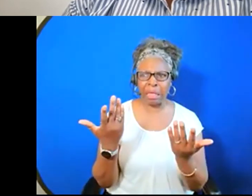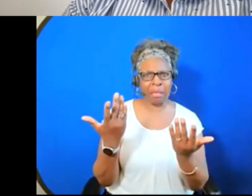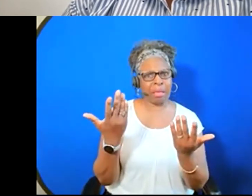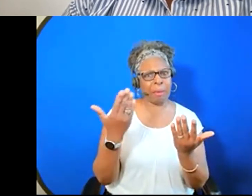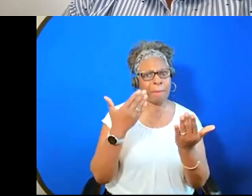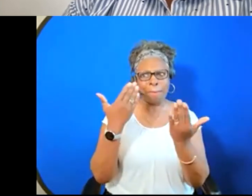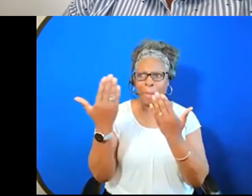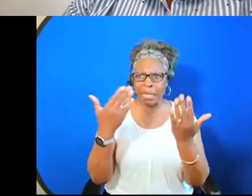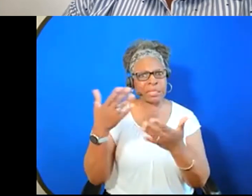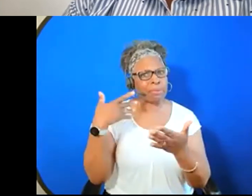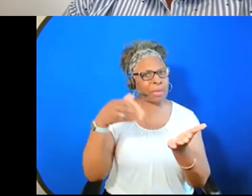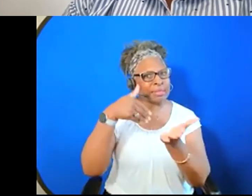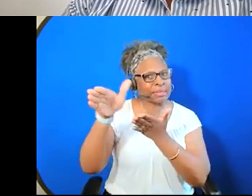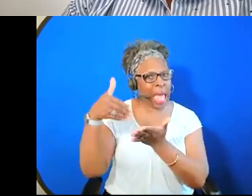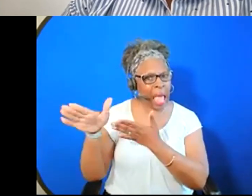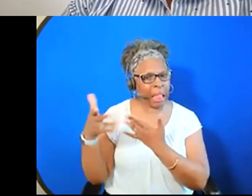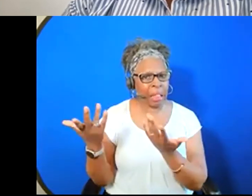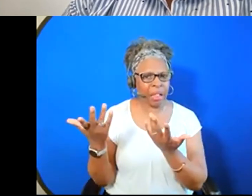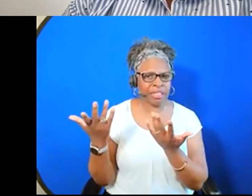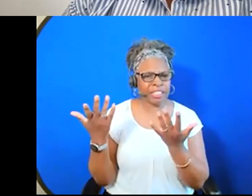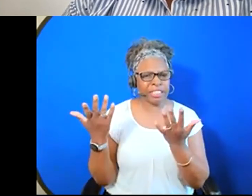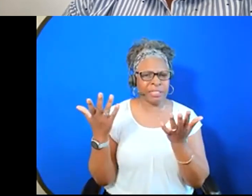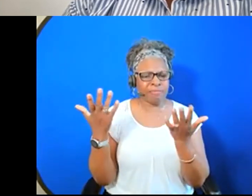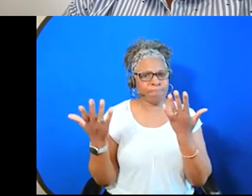kind of going on a bit of a tangent and rambling I recognise here, but like, I don't know.